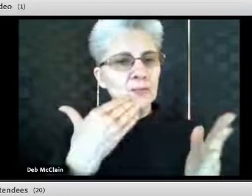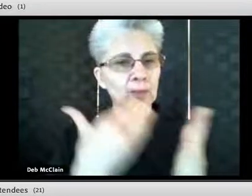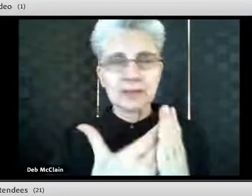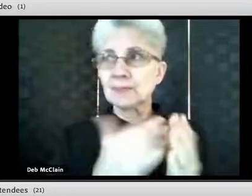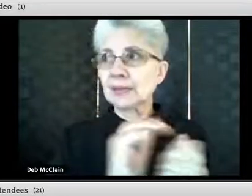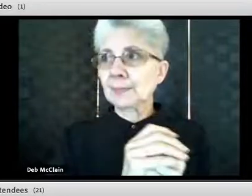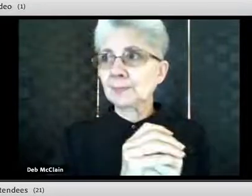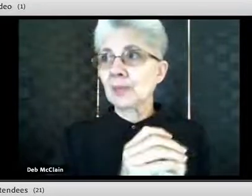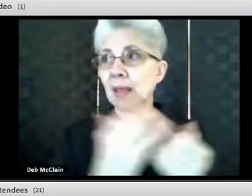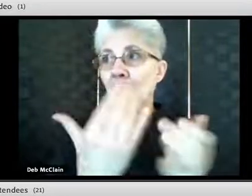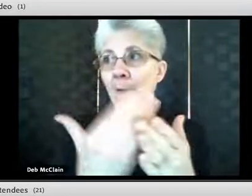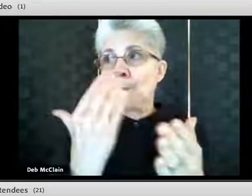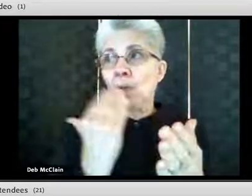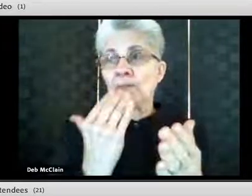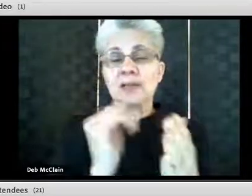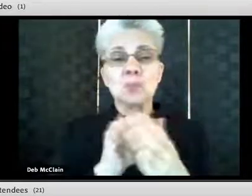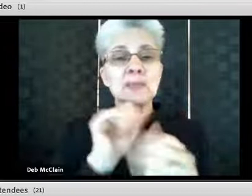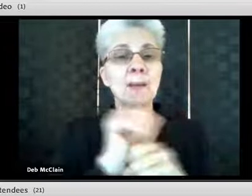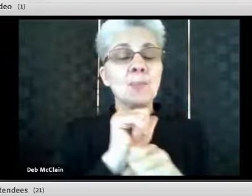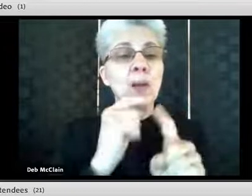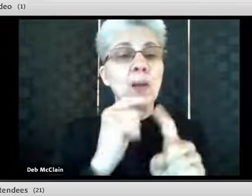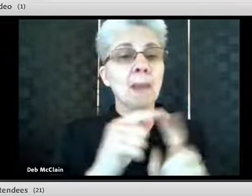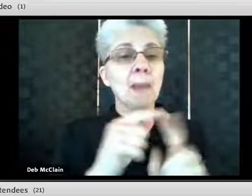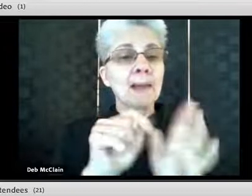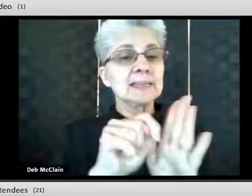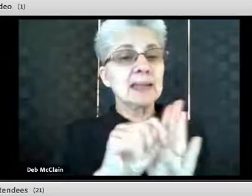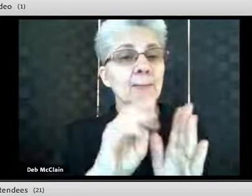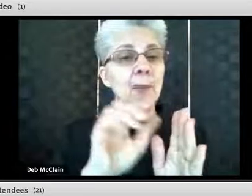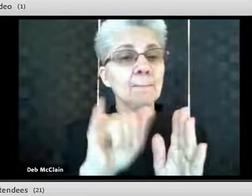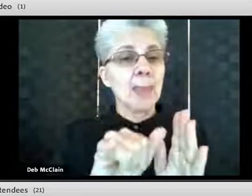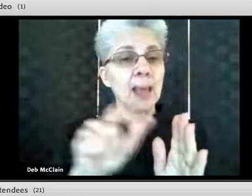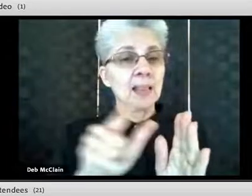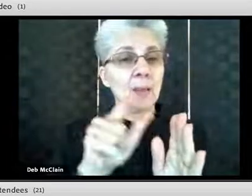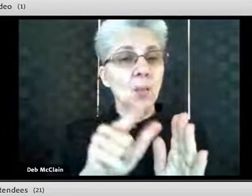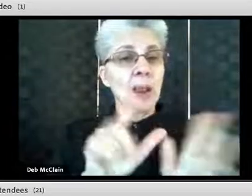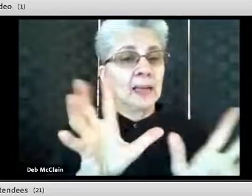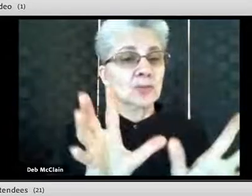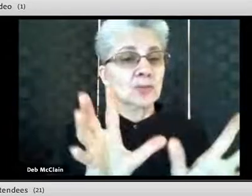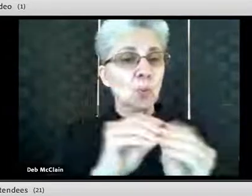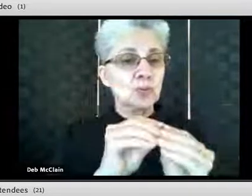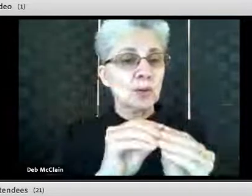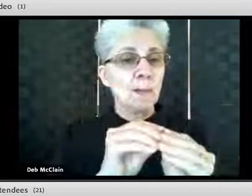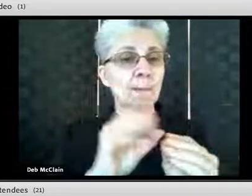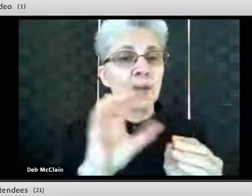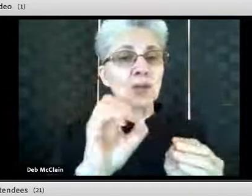Previously, she was employed by the Tampa Bay Library Consortium and the Charlotte Mecklenburg Library.